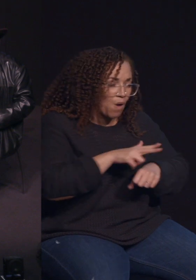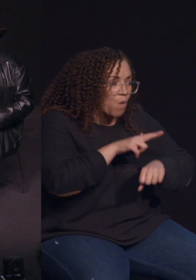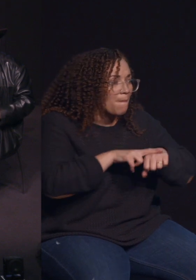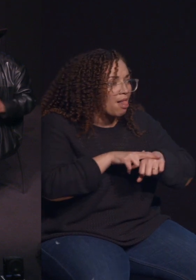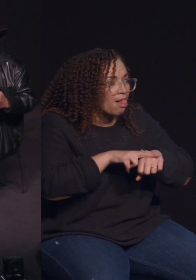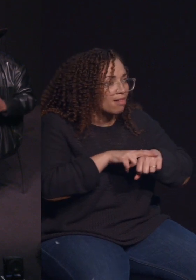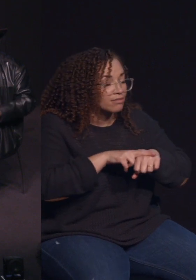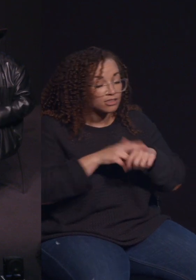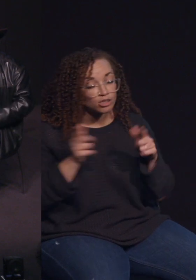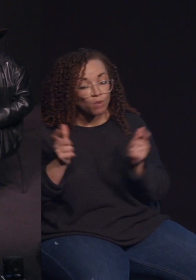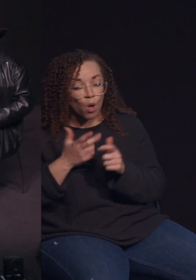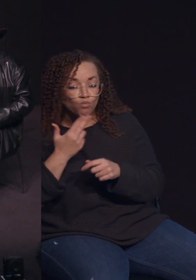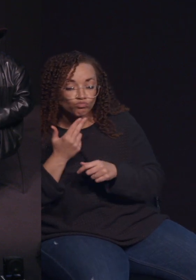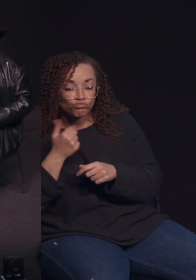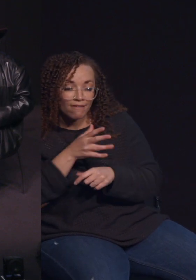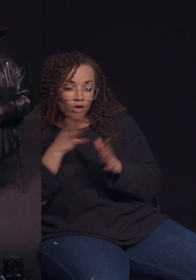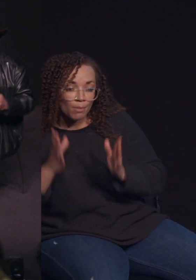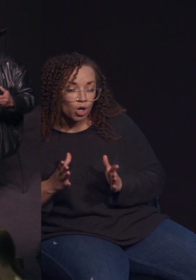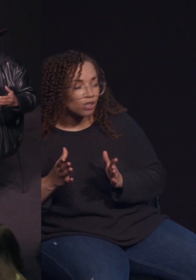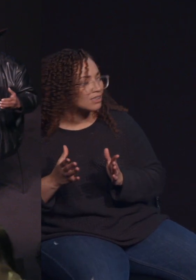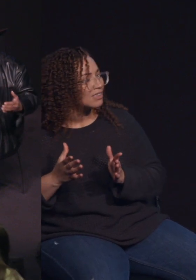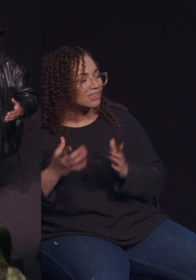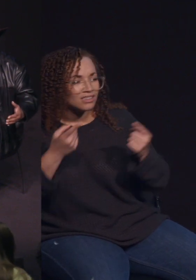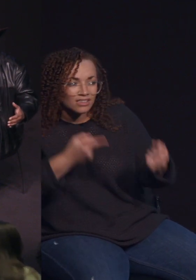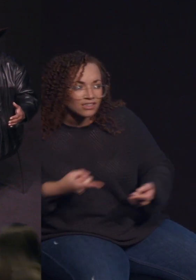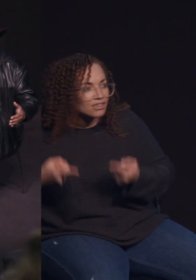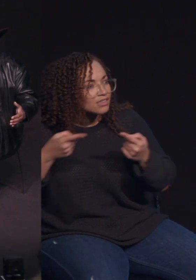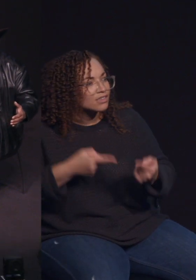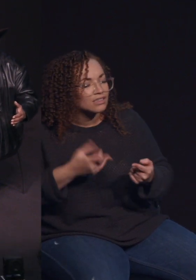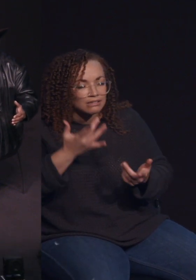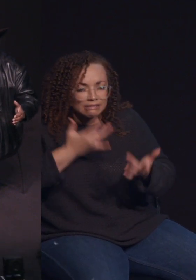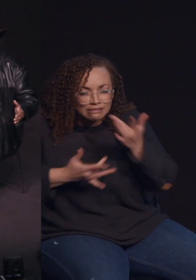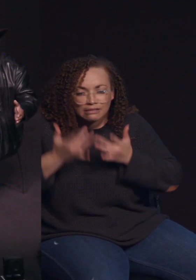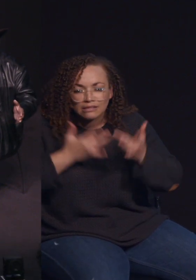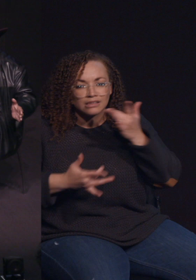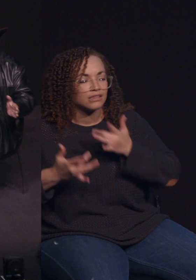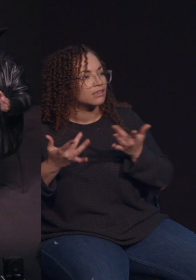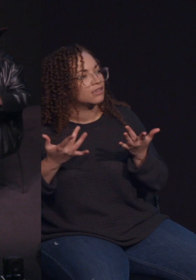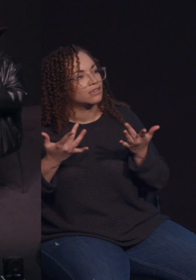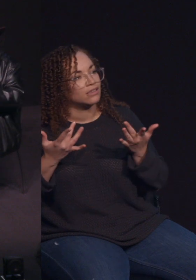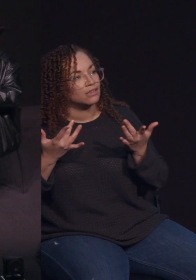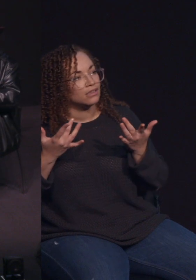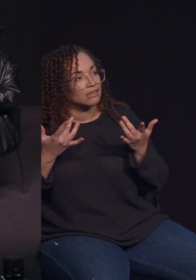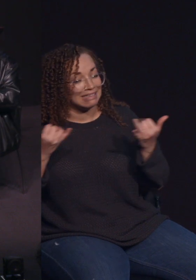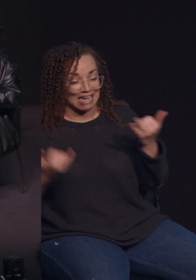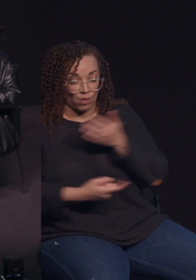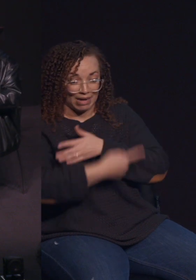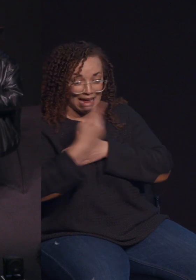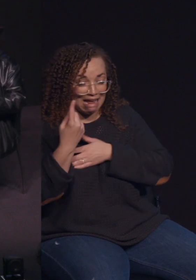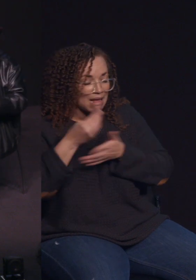We miss one season, we're out of there because stuff that I'm planting today is expensed from my next crop.